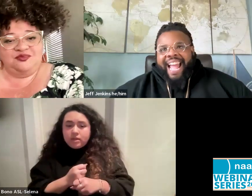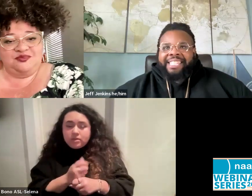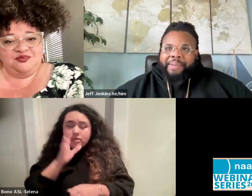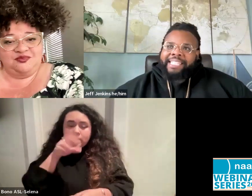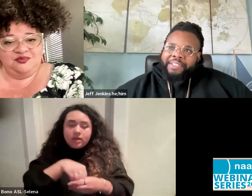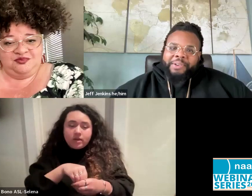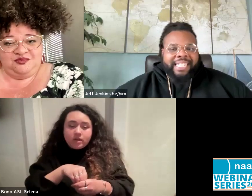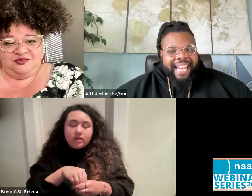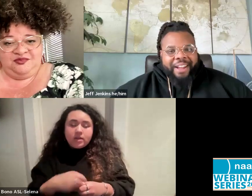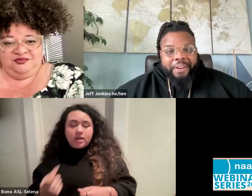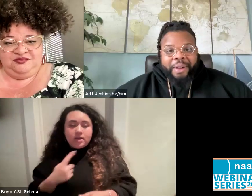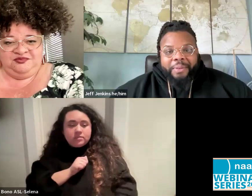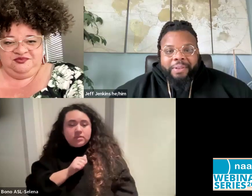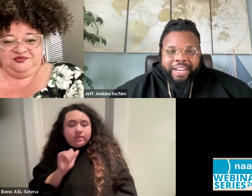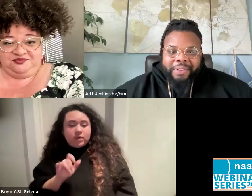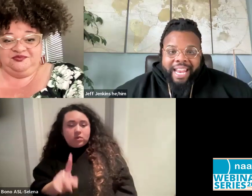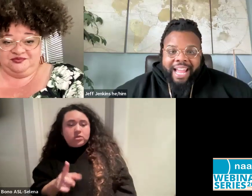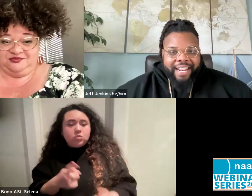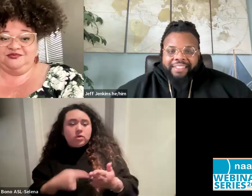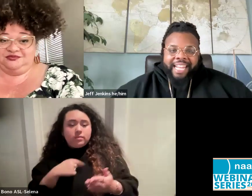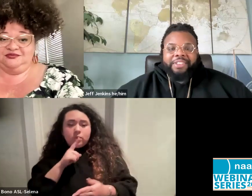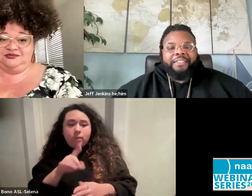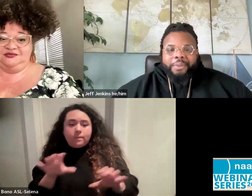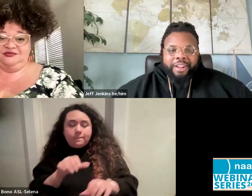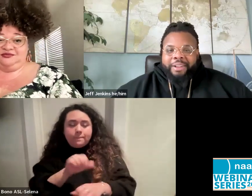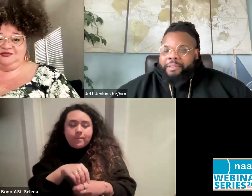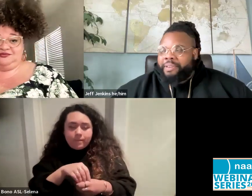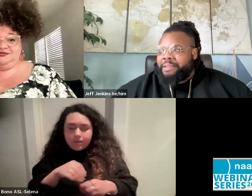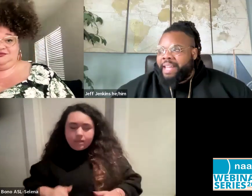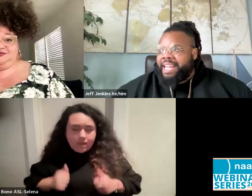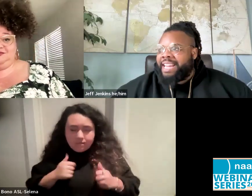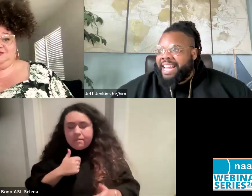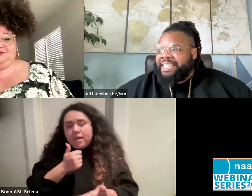asking myself the question like, What do I really want to do in life? And I was like, Travel the world, help people get paid.